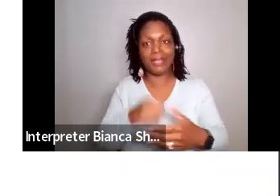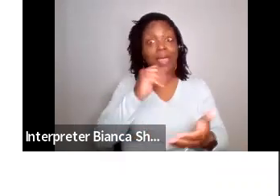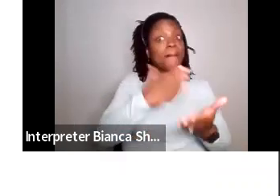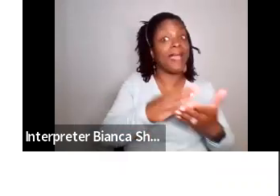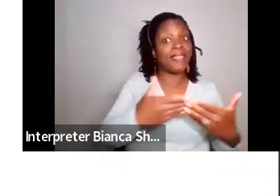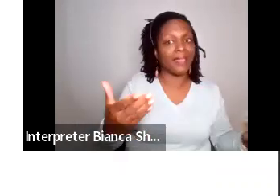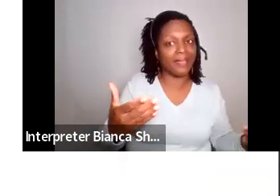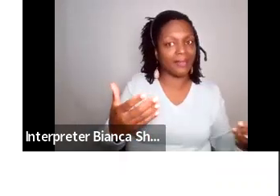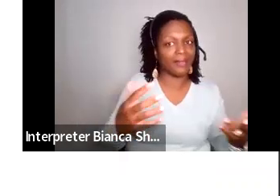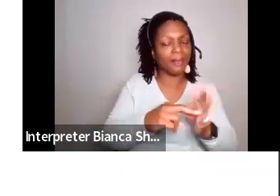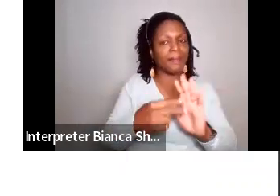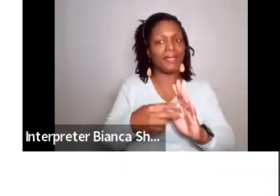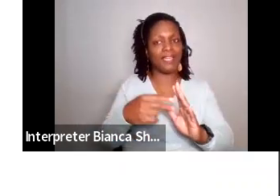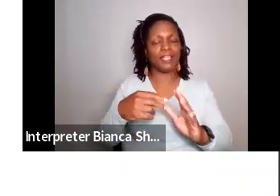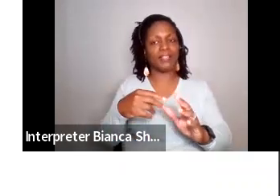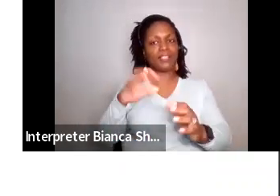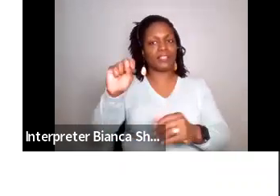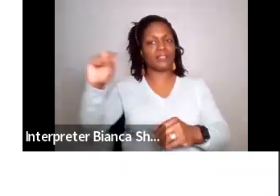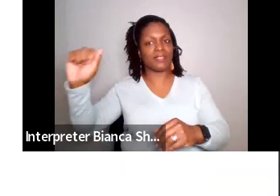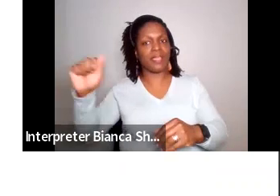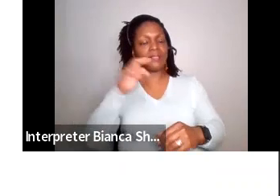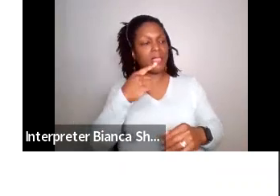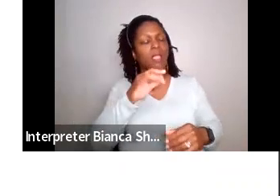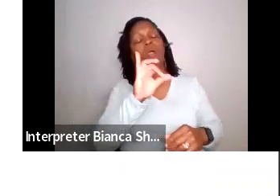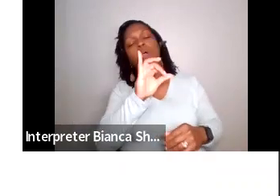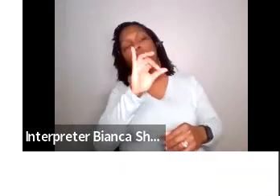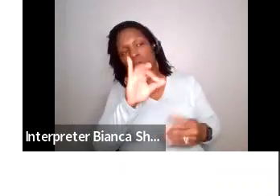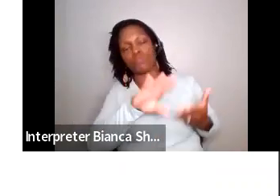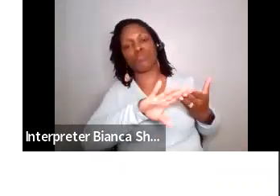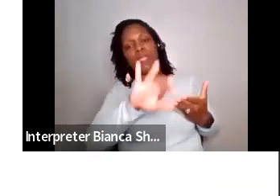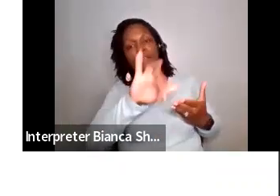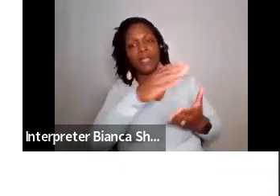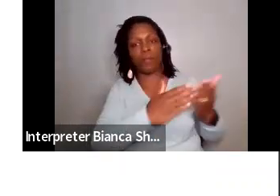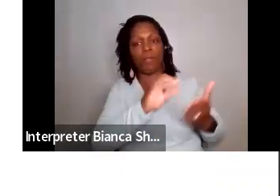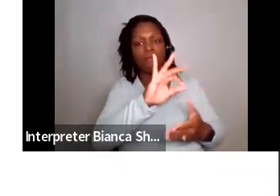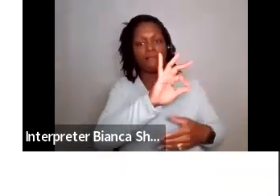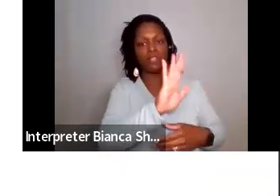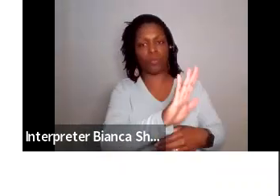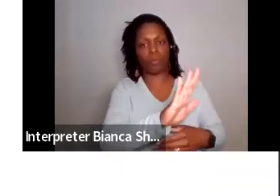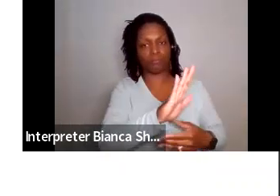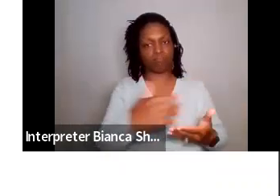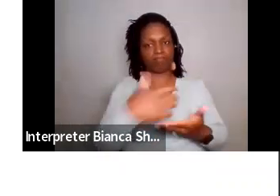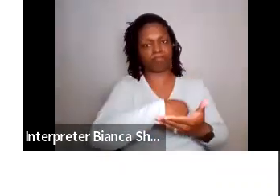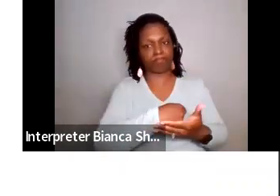a accommodation.